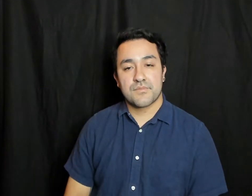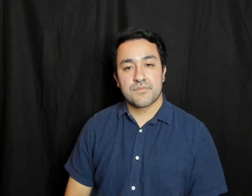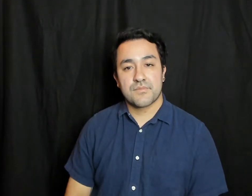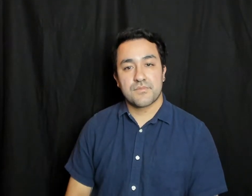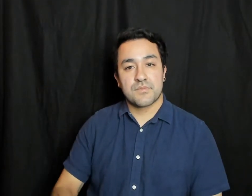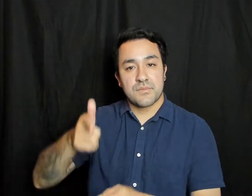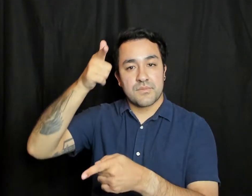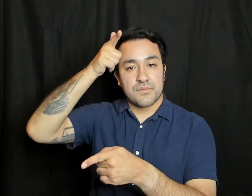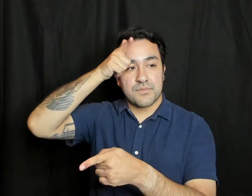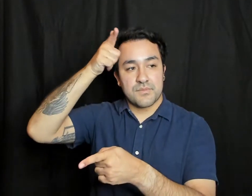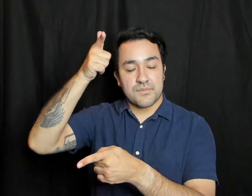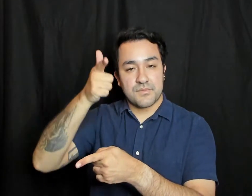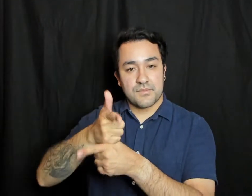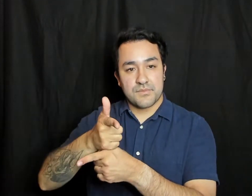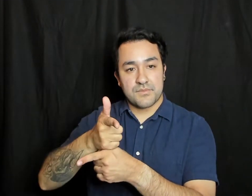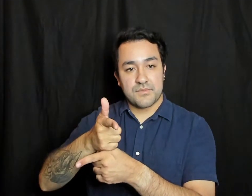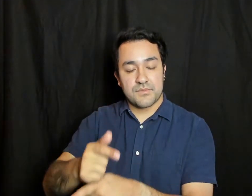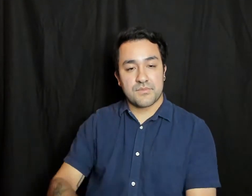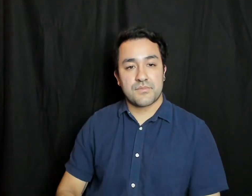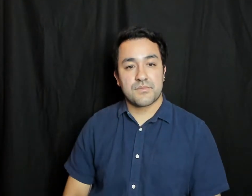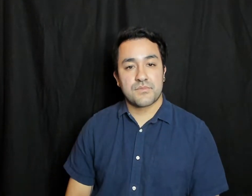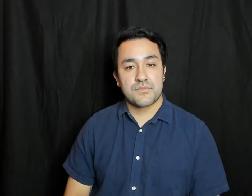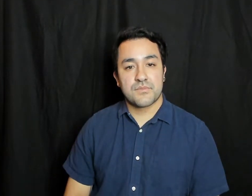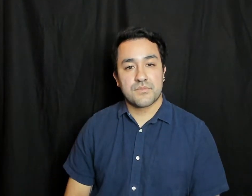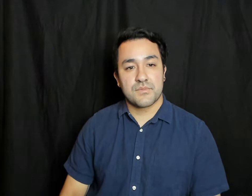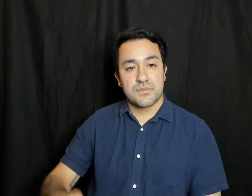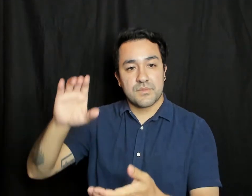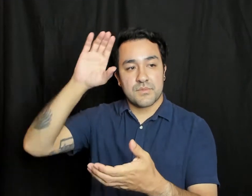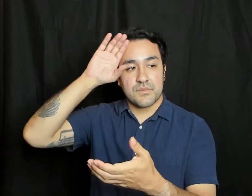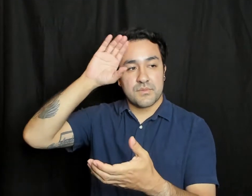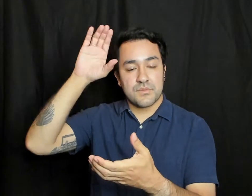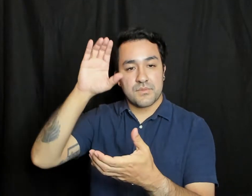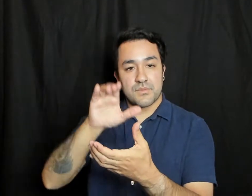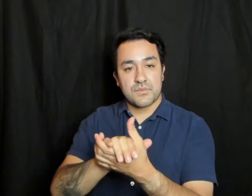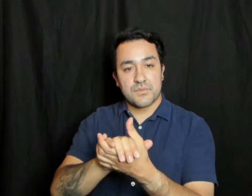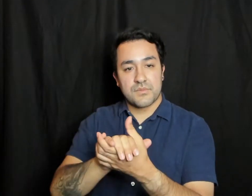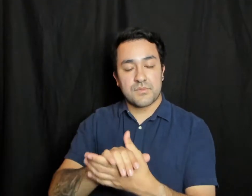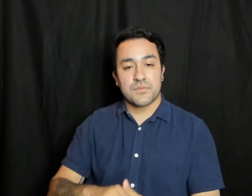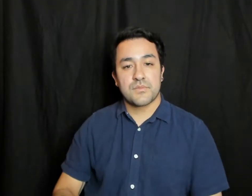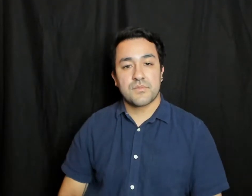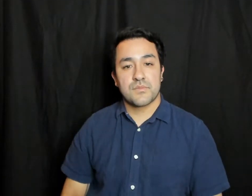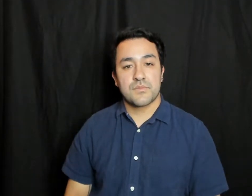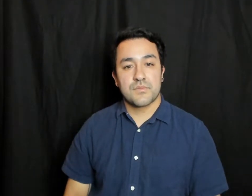BROTHER HUSBAND